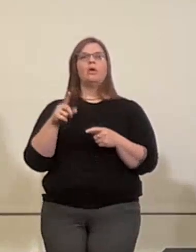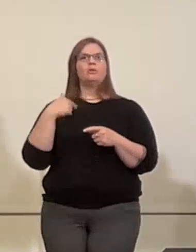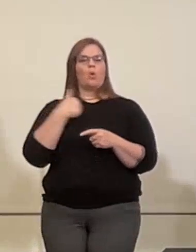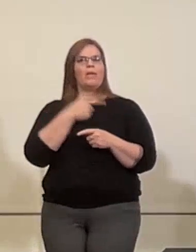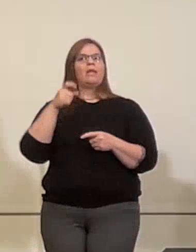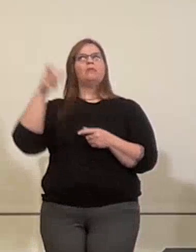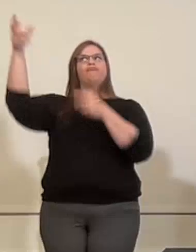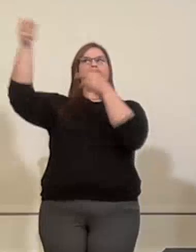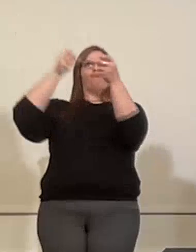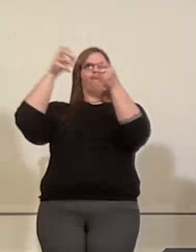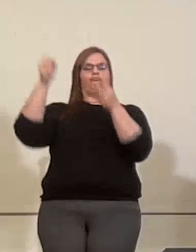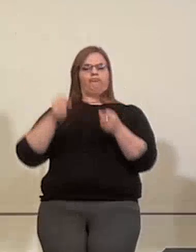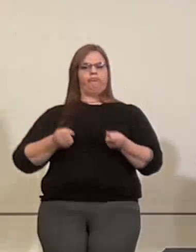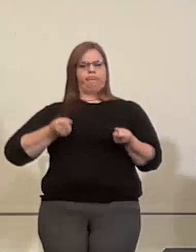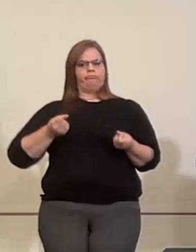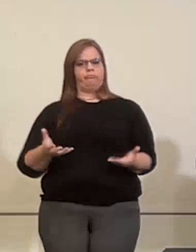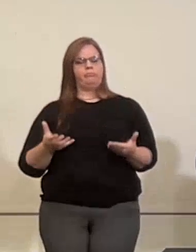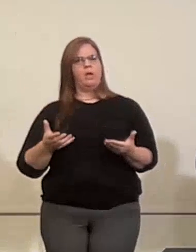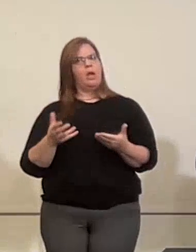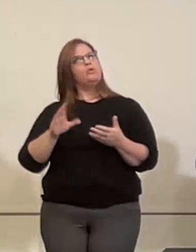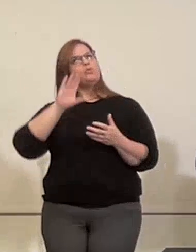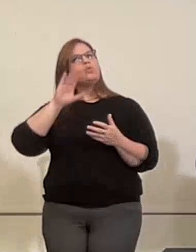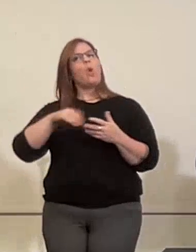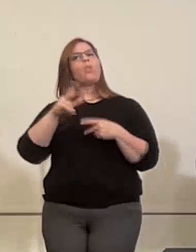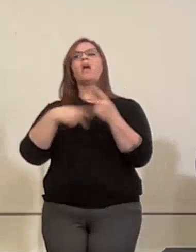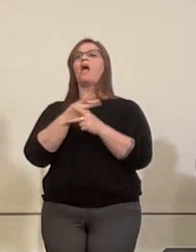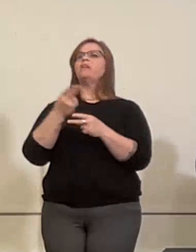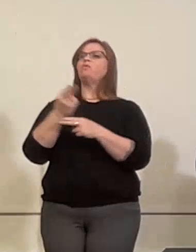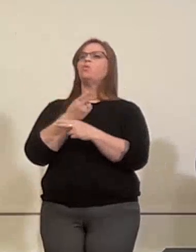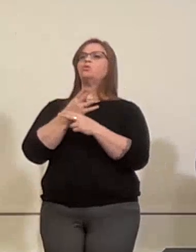know what the type of users and the synergy between my team,